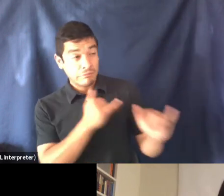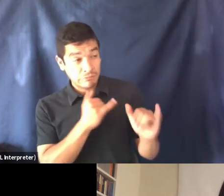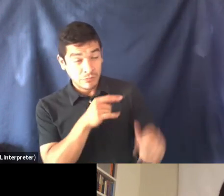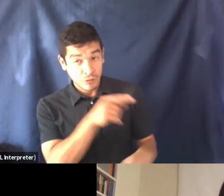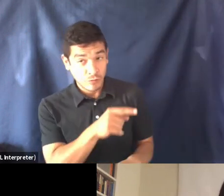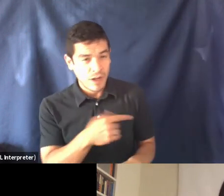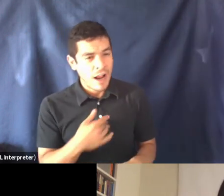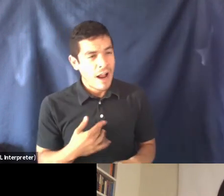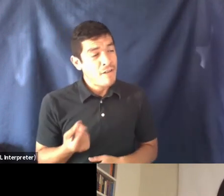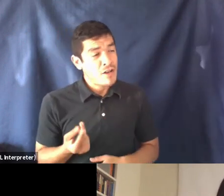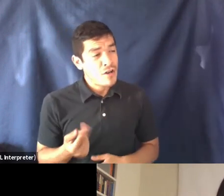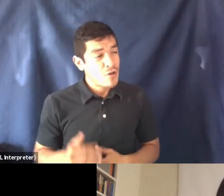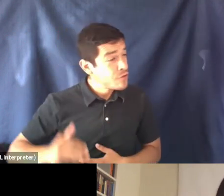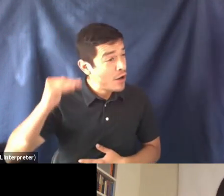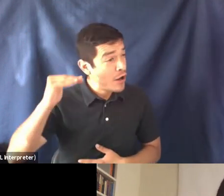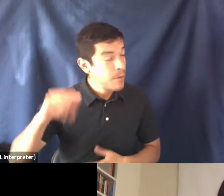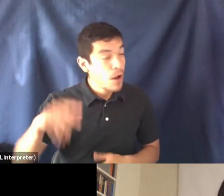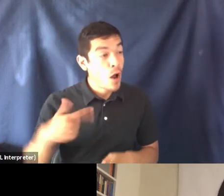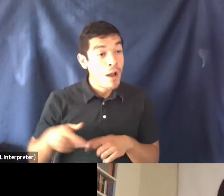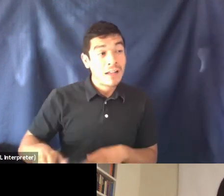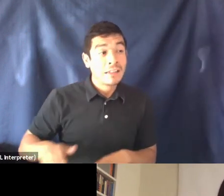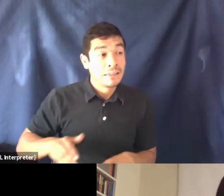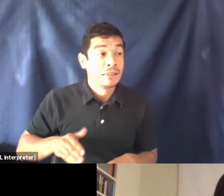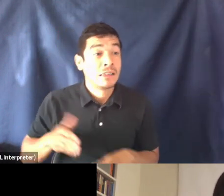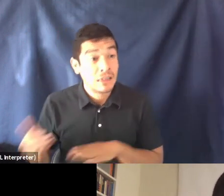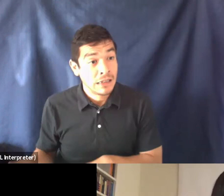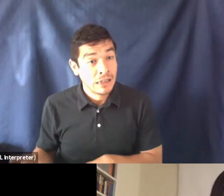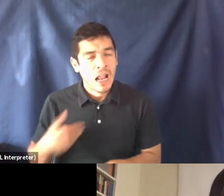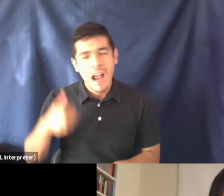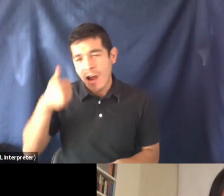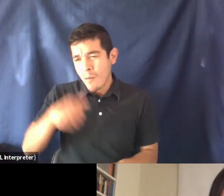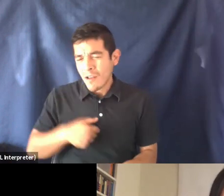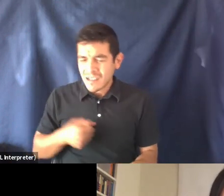and it was when he died, I remember being so struck by the grief of that.